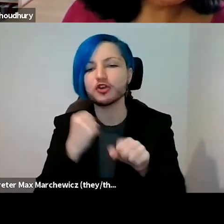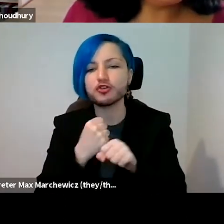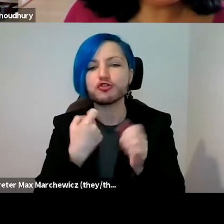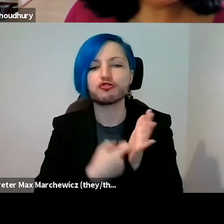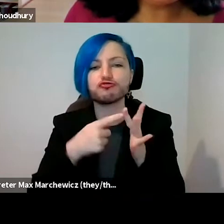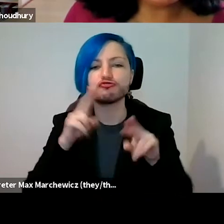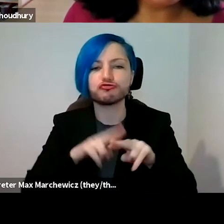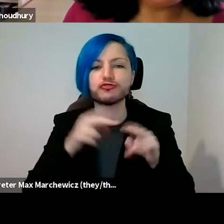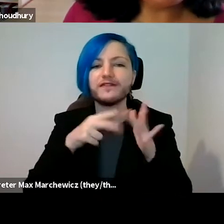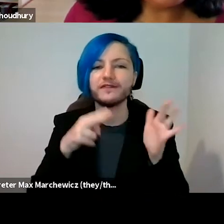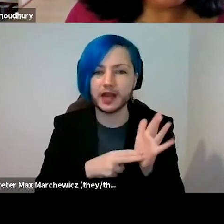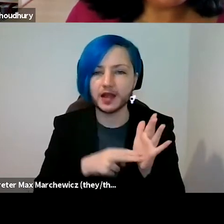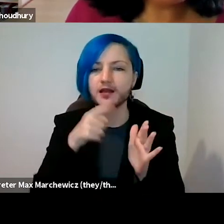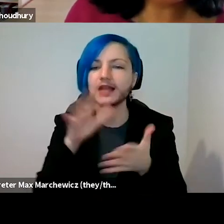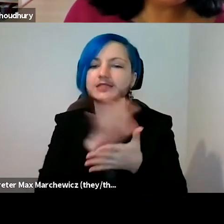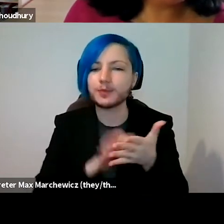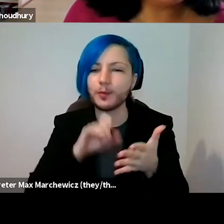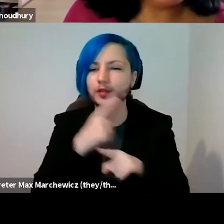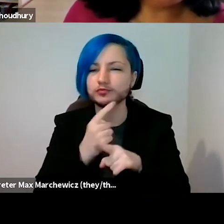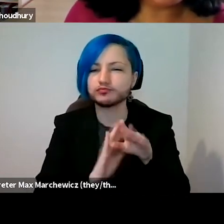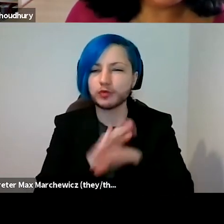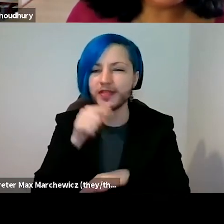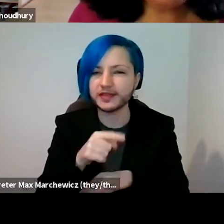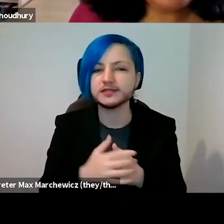There it is, this is the poem I want to talk about, or at least the hookah in it.